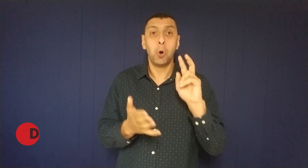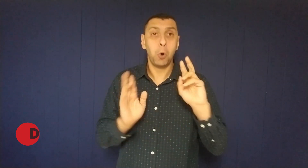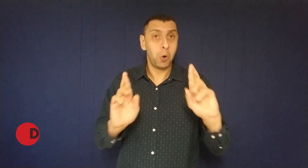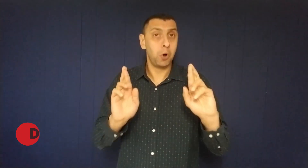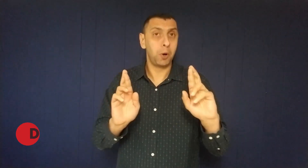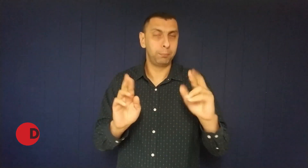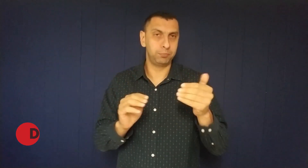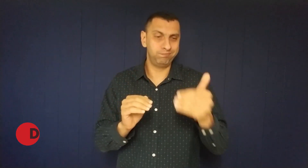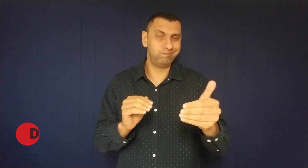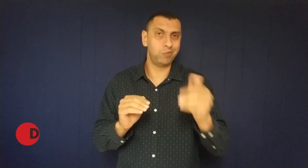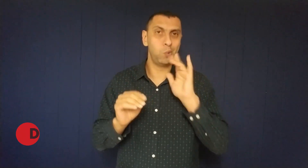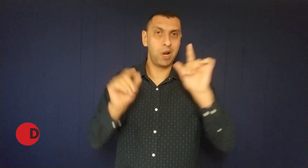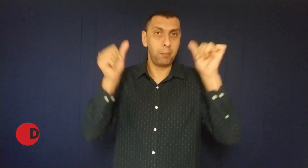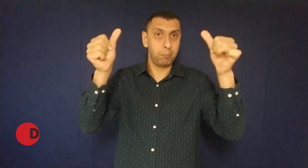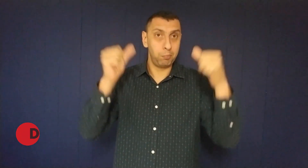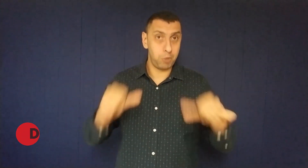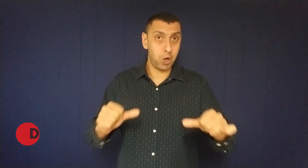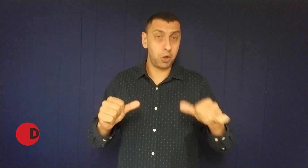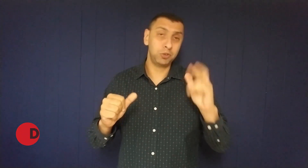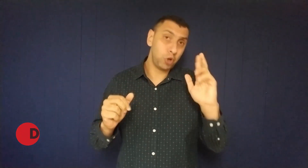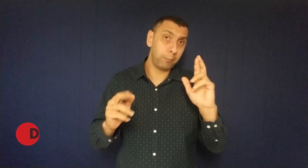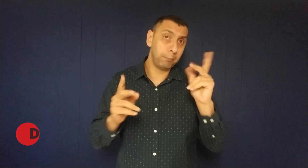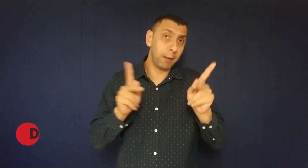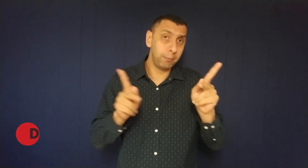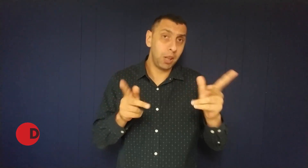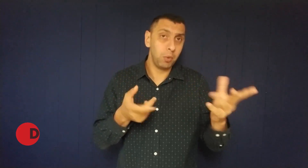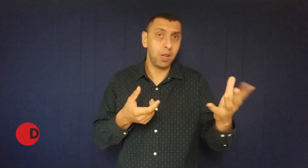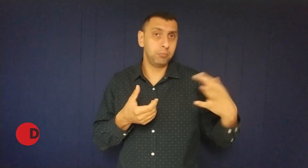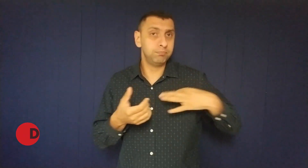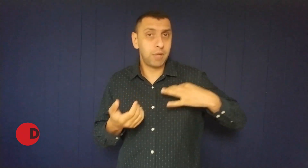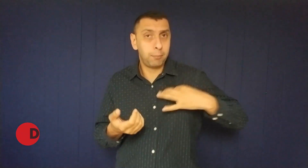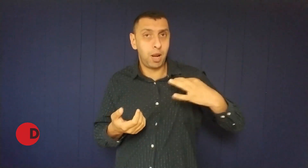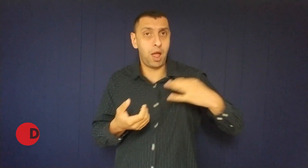We hope to post these positions shortly and someone would apply